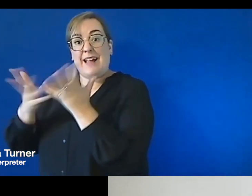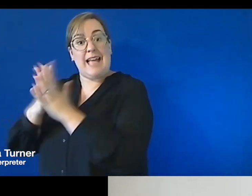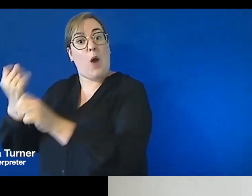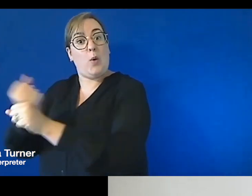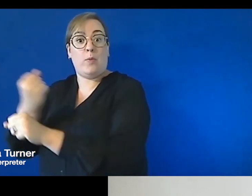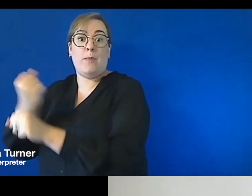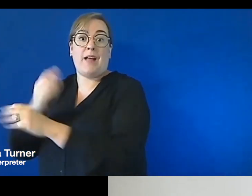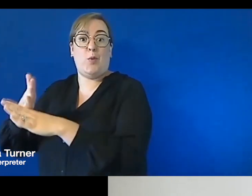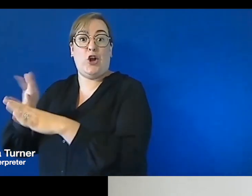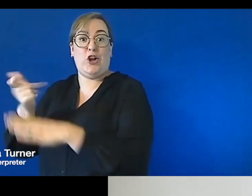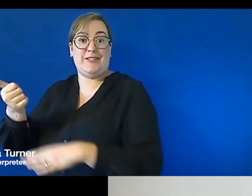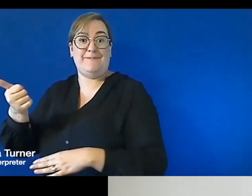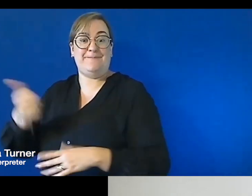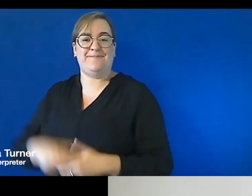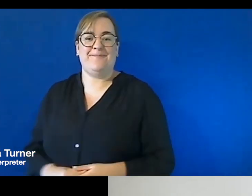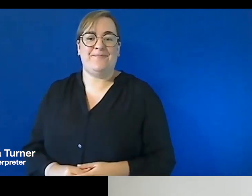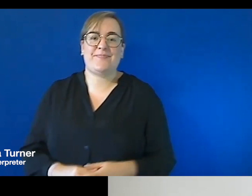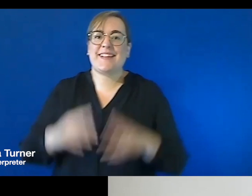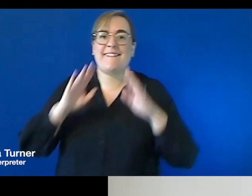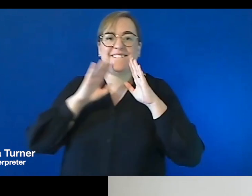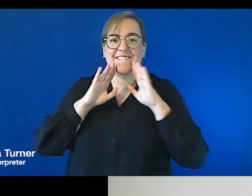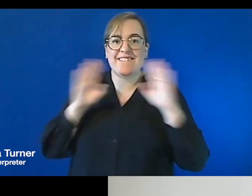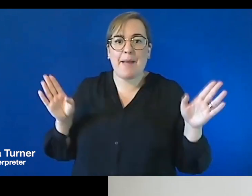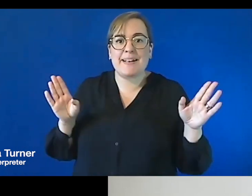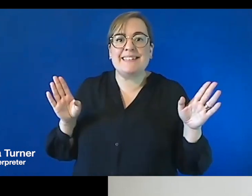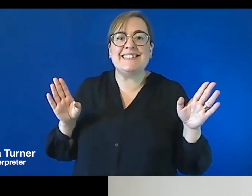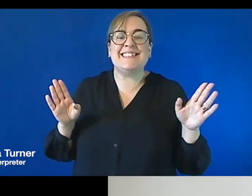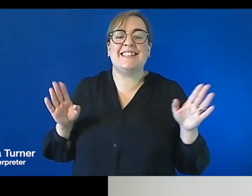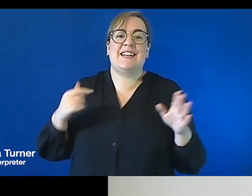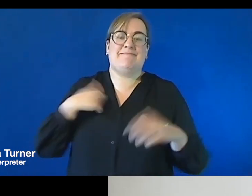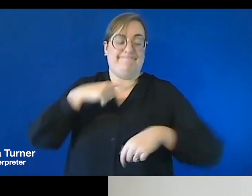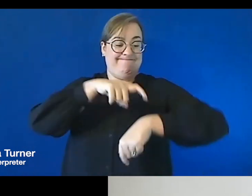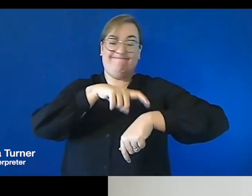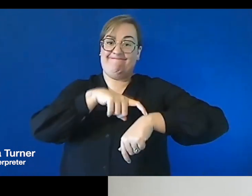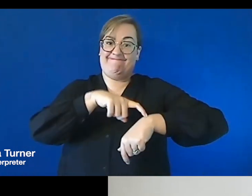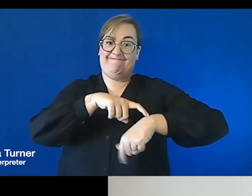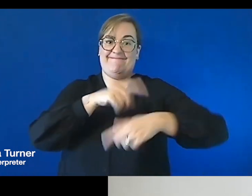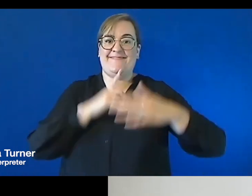Fabulous well I, we're just running out of time now but I really enjoyed this conversation. Thank